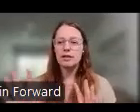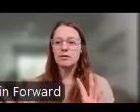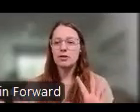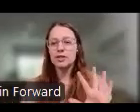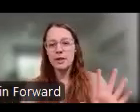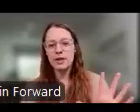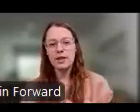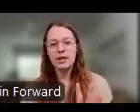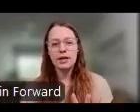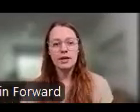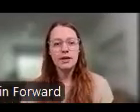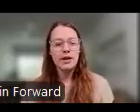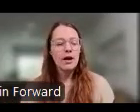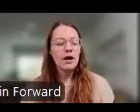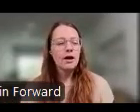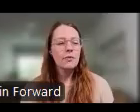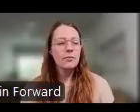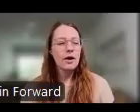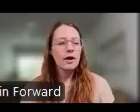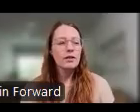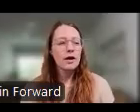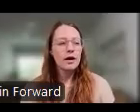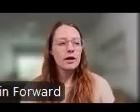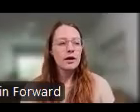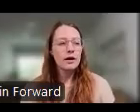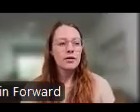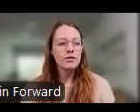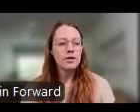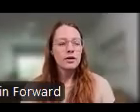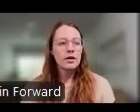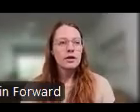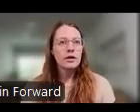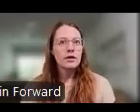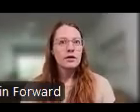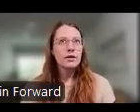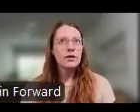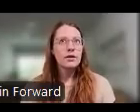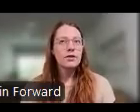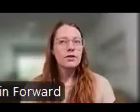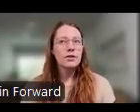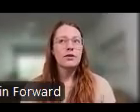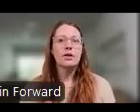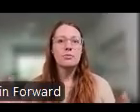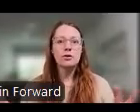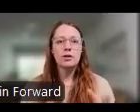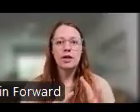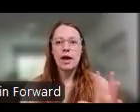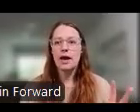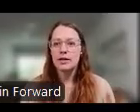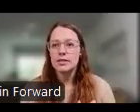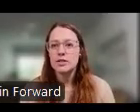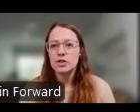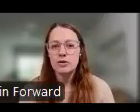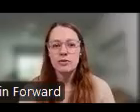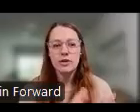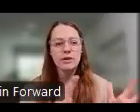eating versus picky eating, a lot of the community has shifted